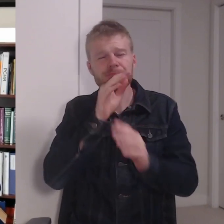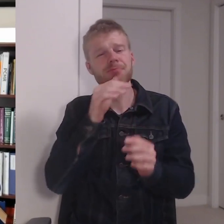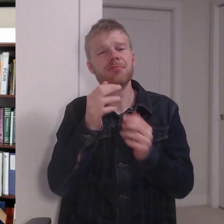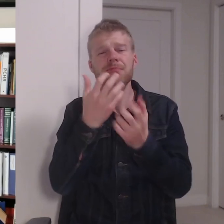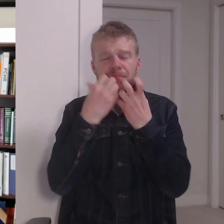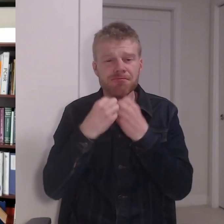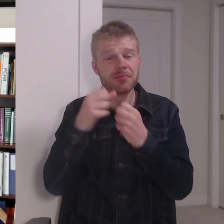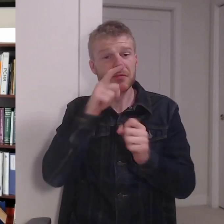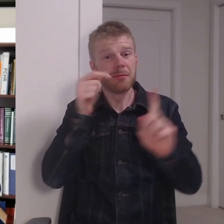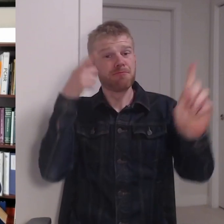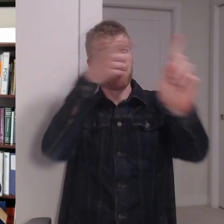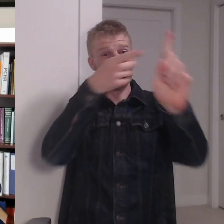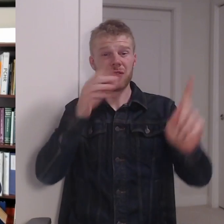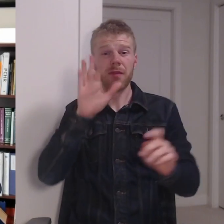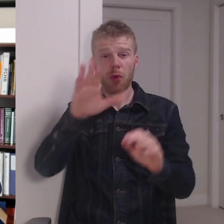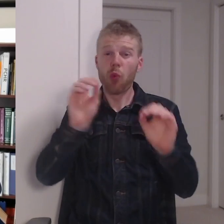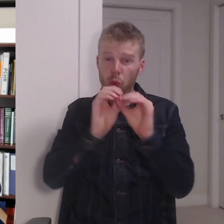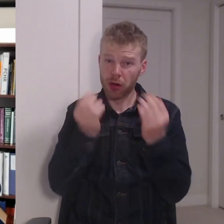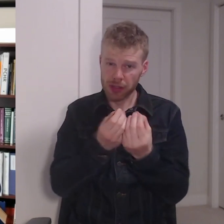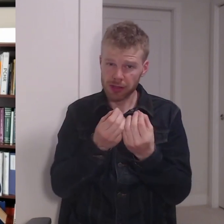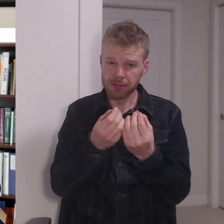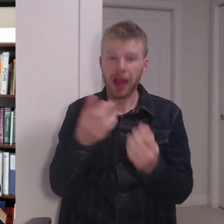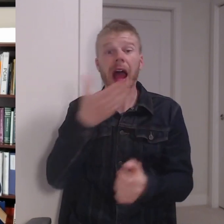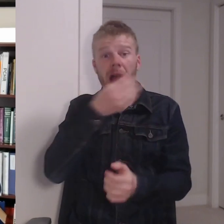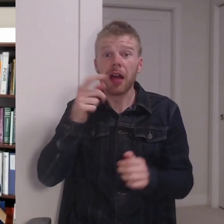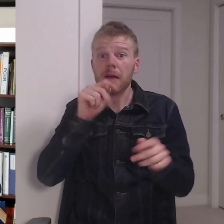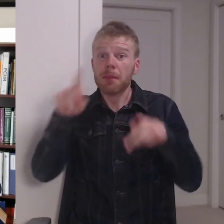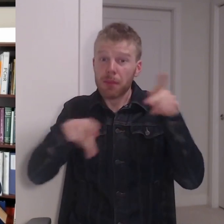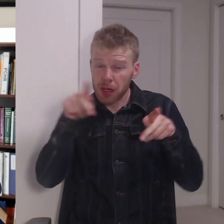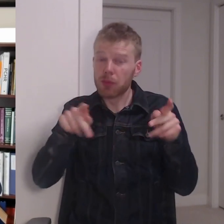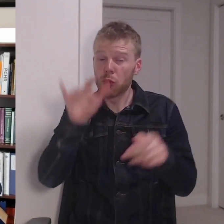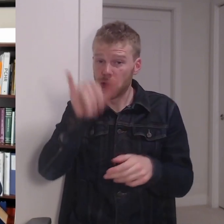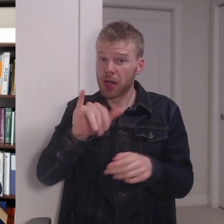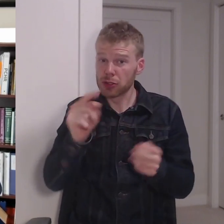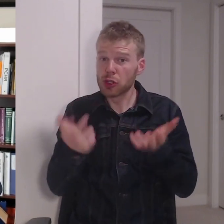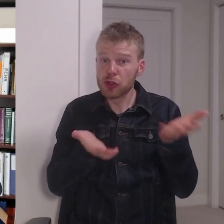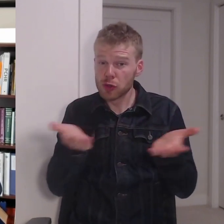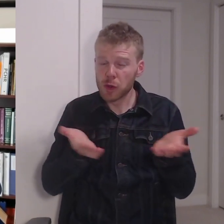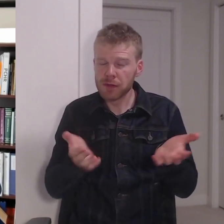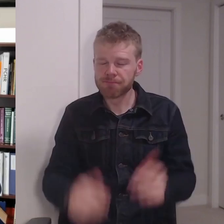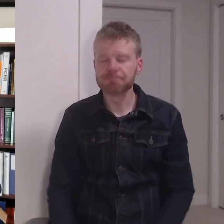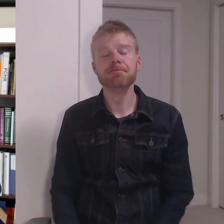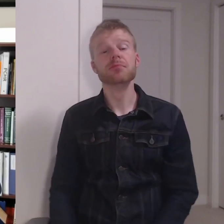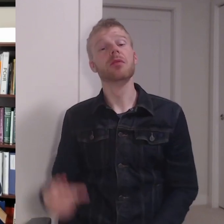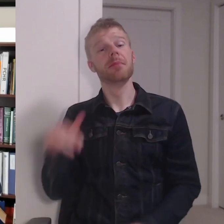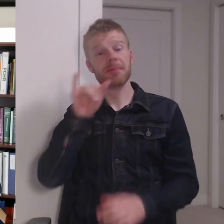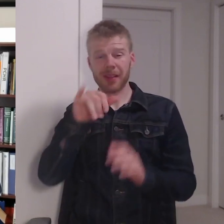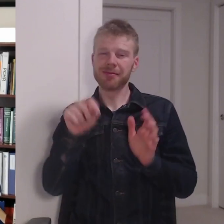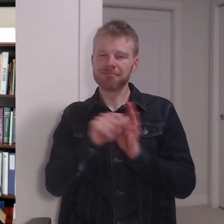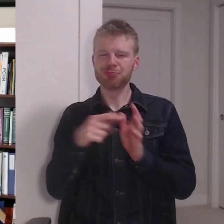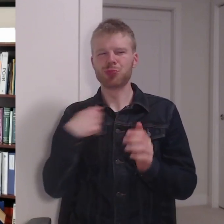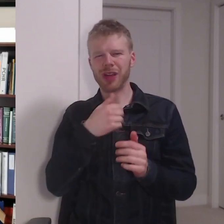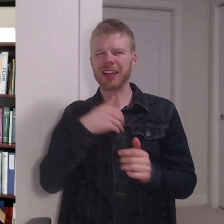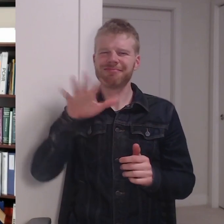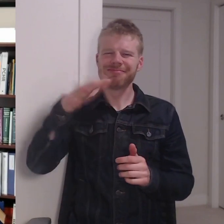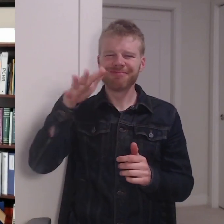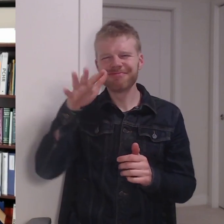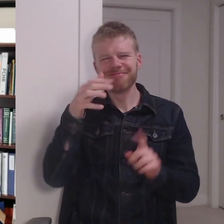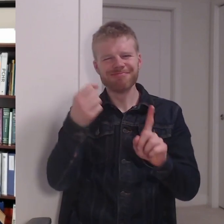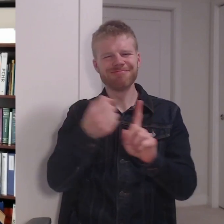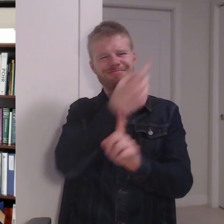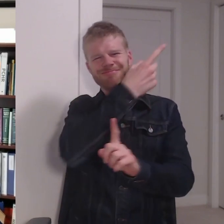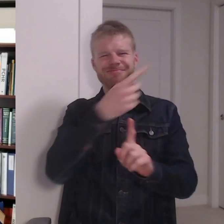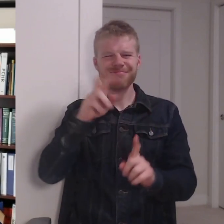the organization and the people it serves and we had a sort of rouge group